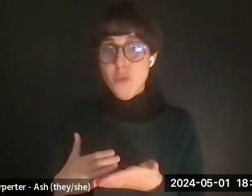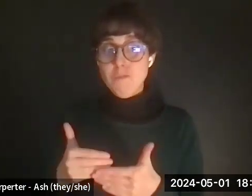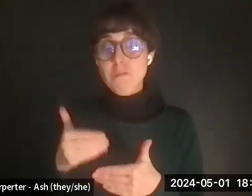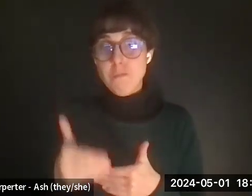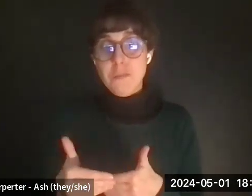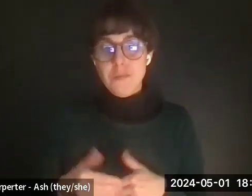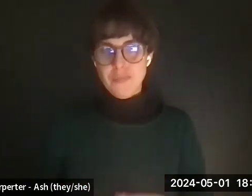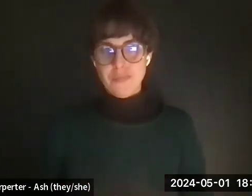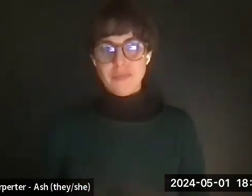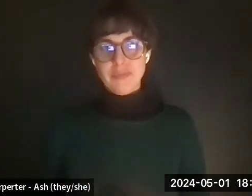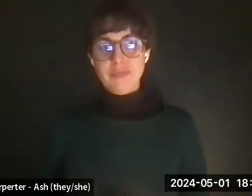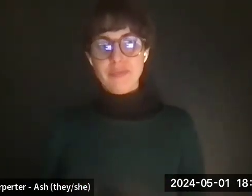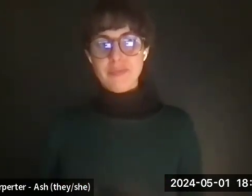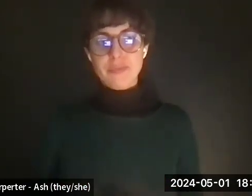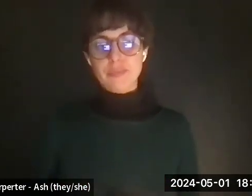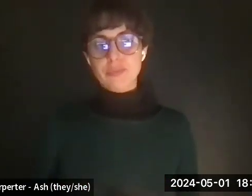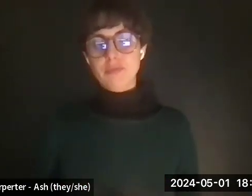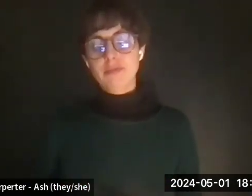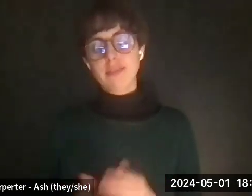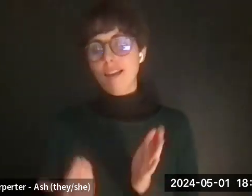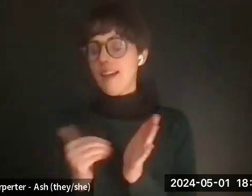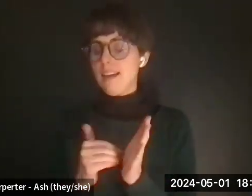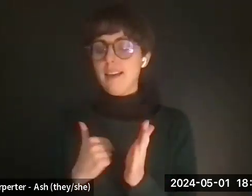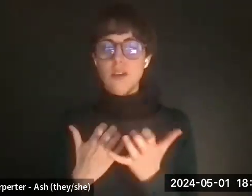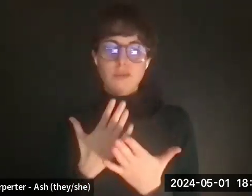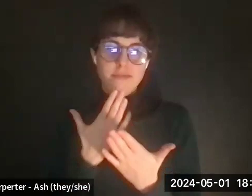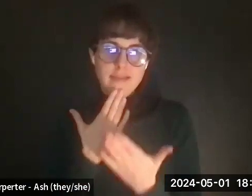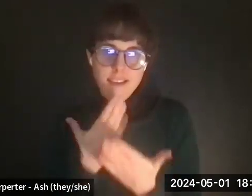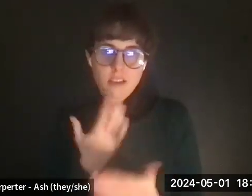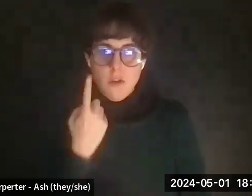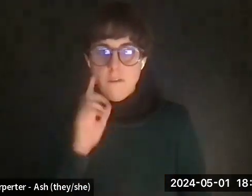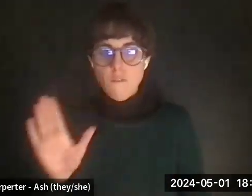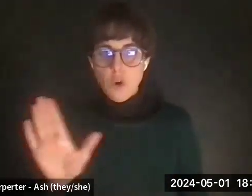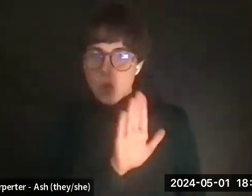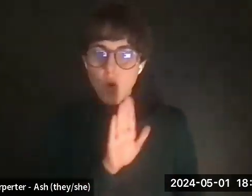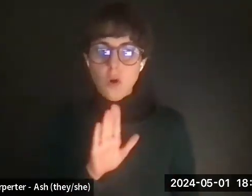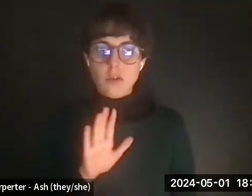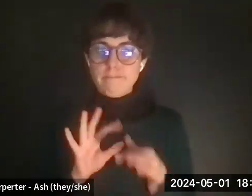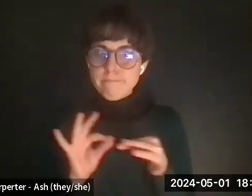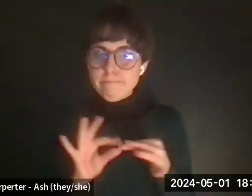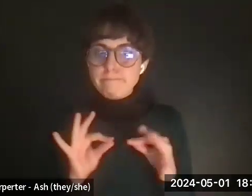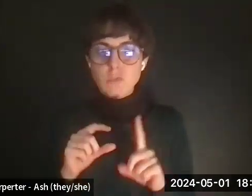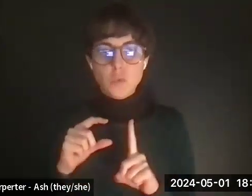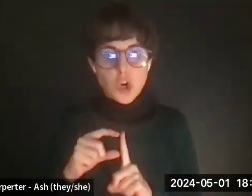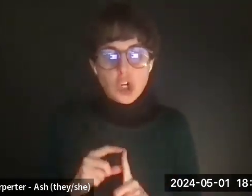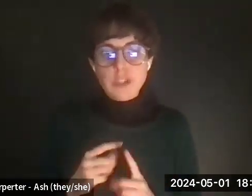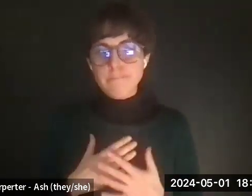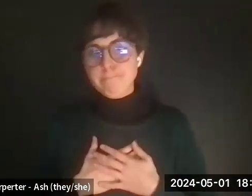But again, i, I just really wanna thank you all for your heartfelt thoughts, words, and sharing that and, and your advocacy tonight.